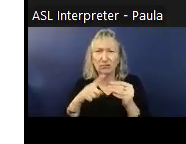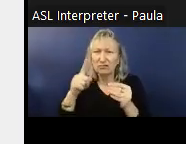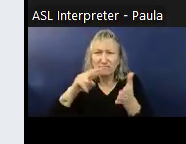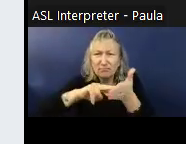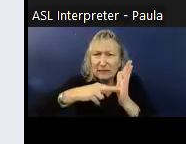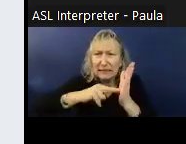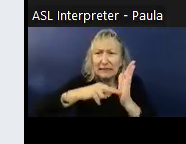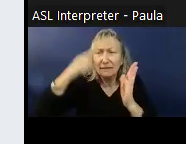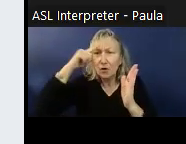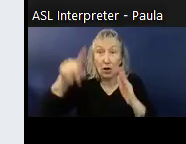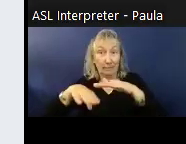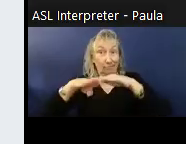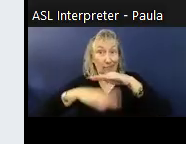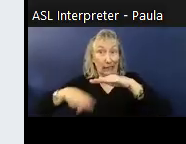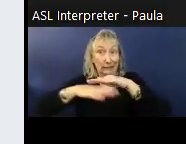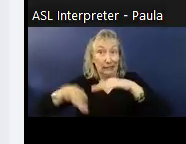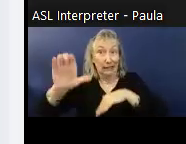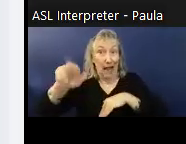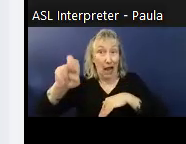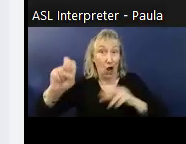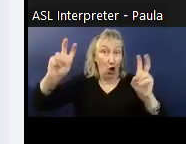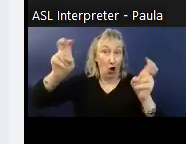And I don't know if we can pull up Yeah, put those on the screen.